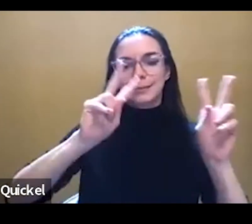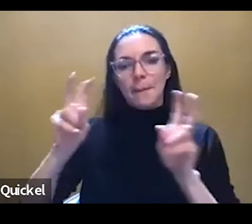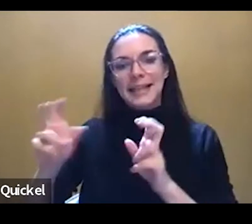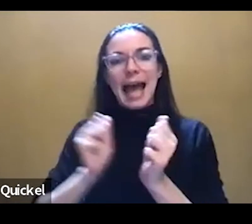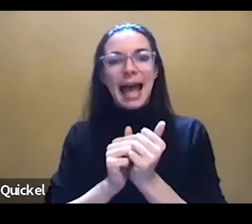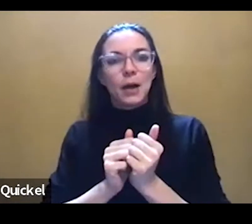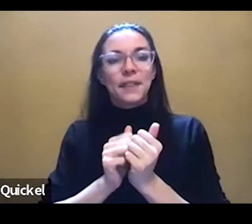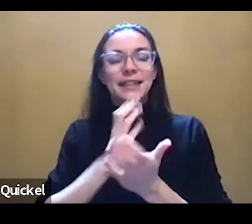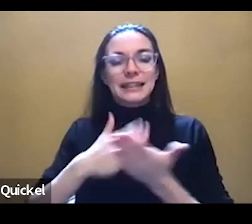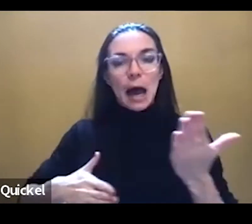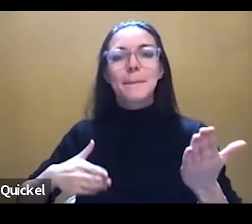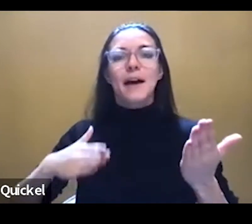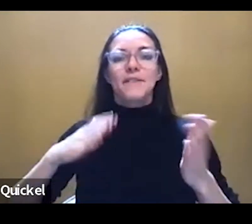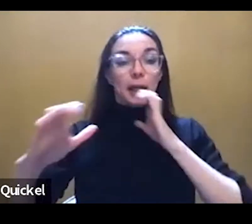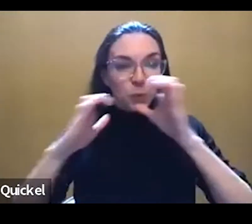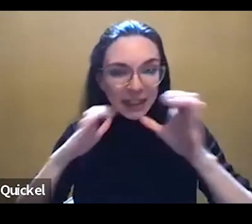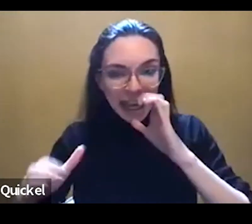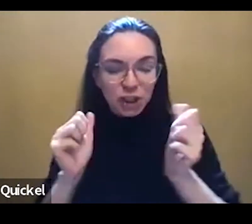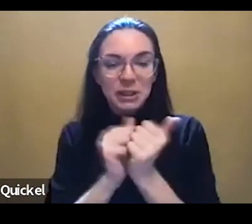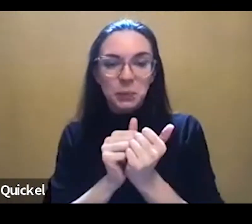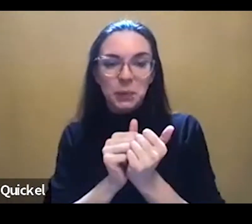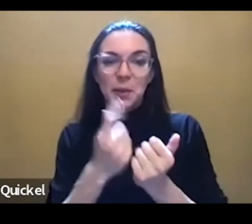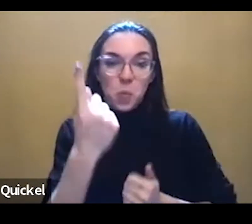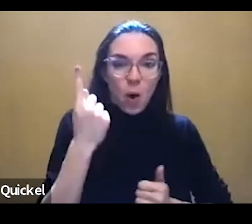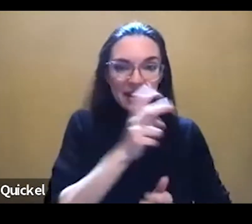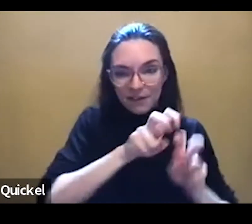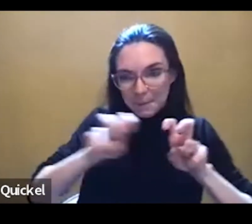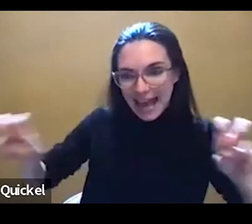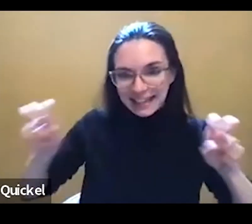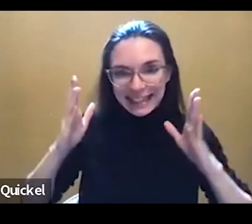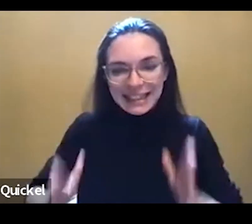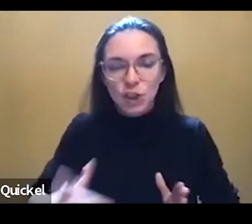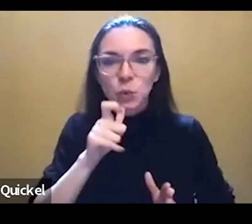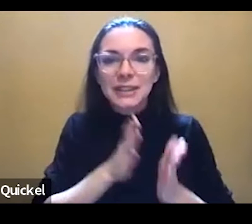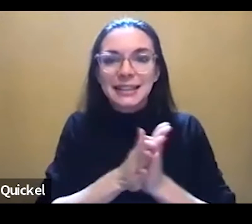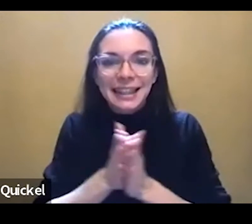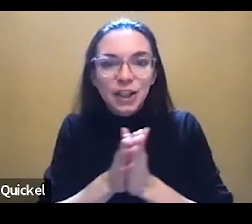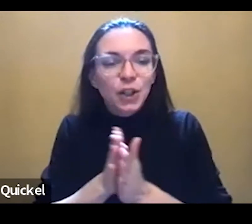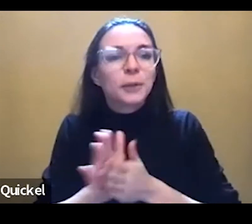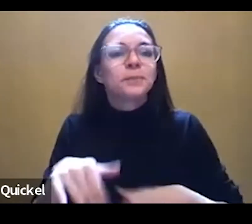you got from one of our other panelists who was eager to tell us their story, Emma has another, had